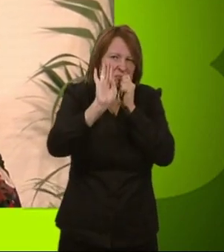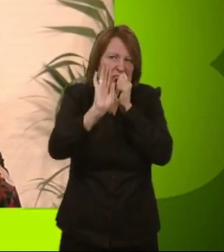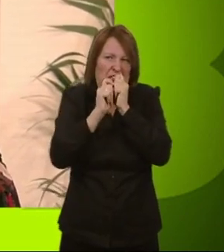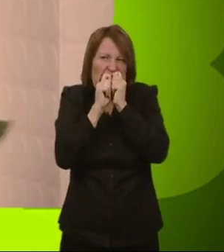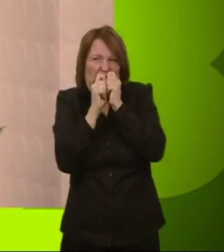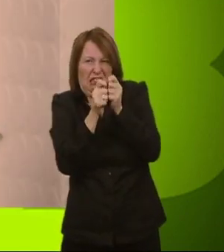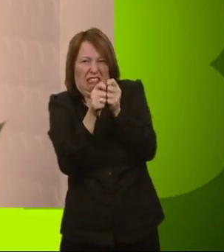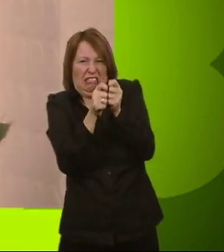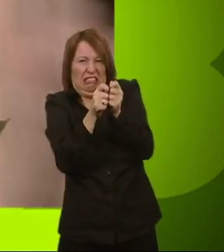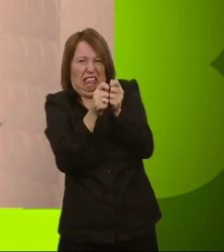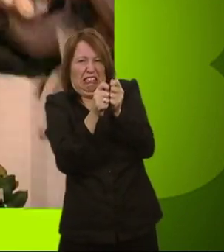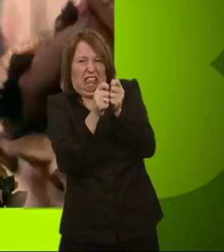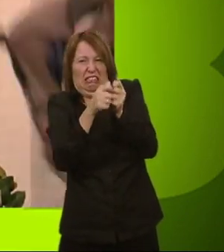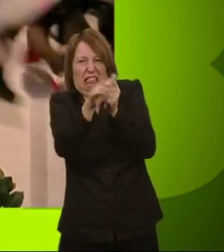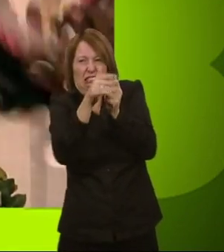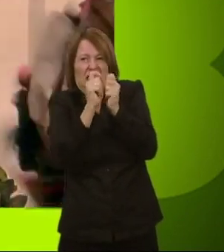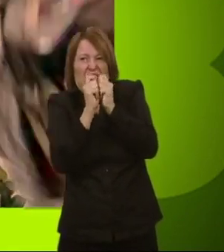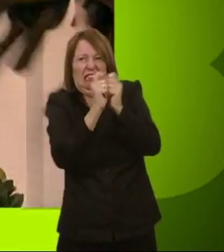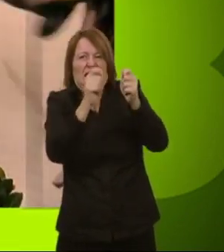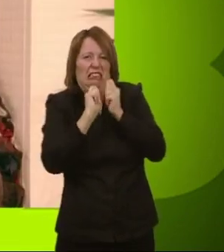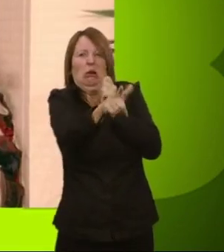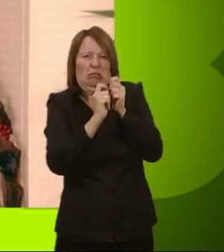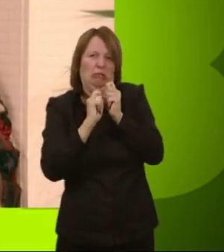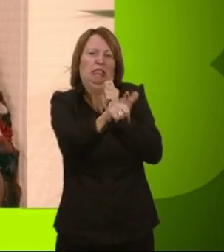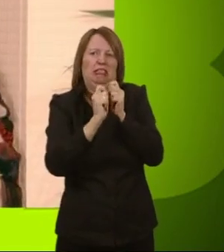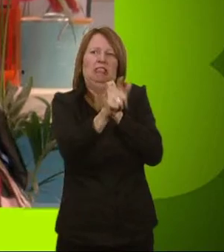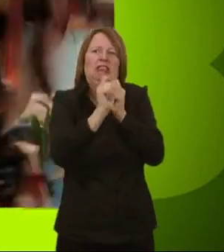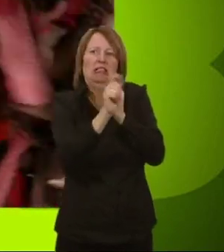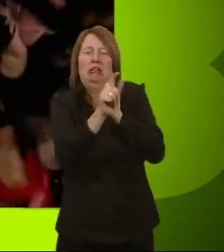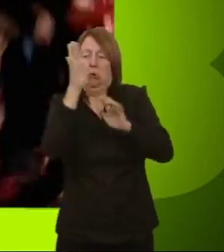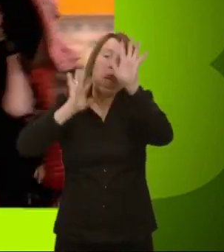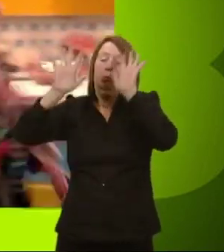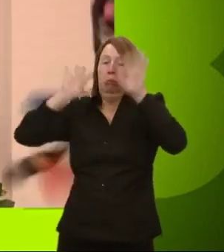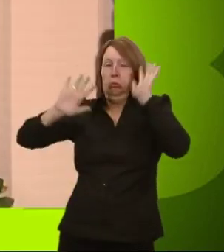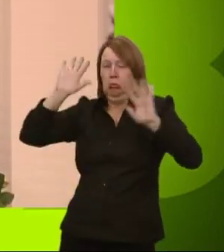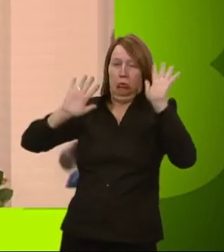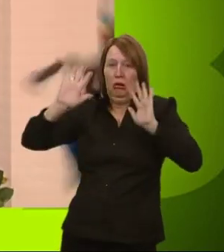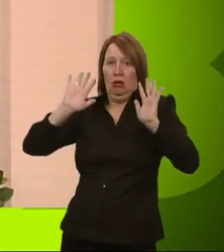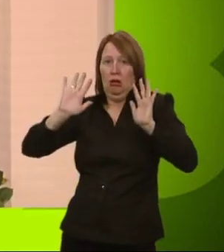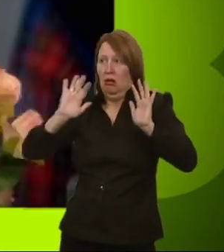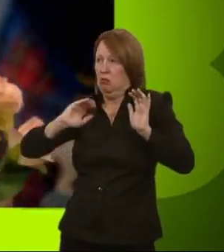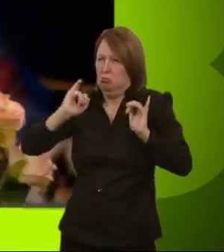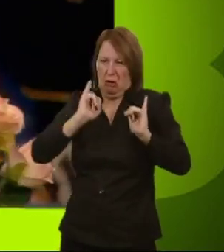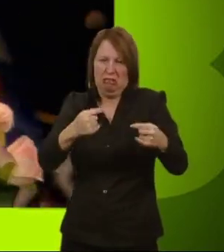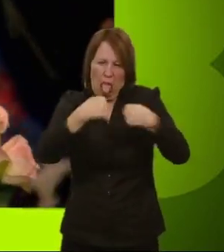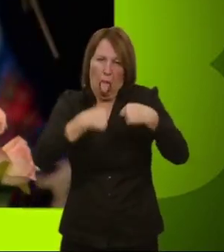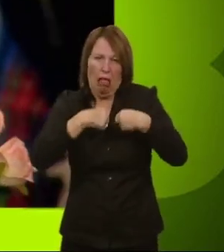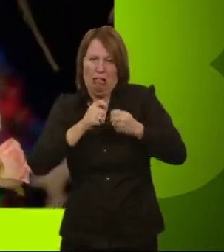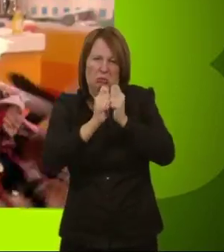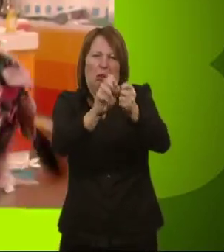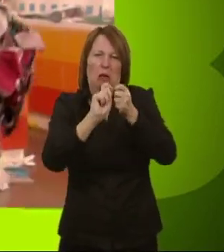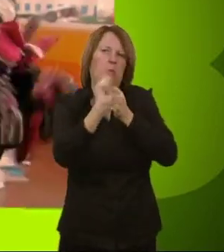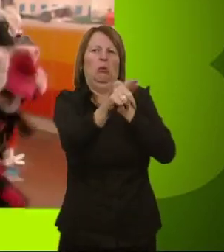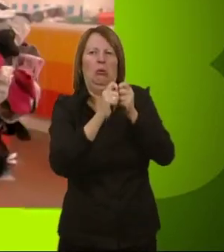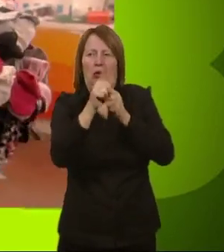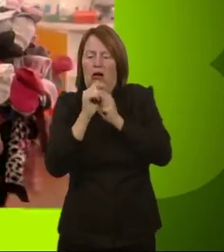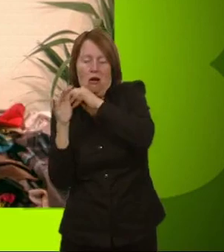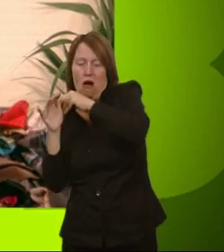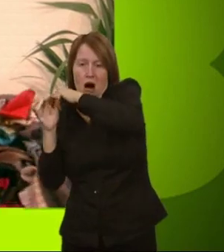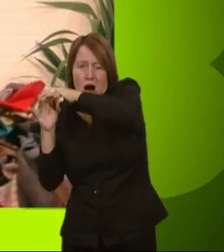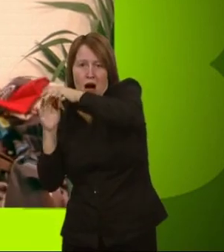a stay away you over me take that take that yes take that you big bully he doesn't know that does